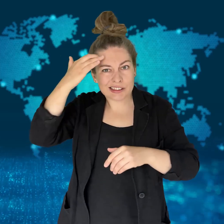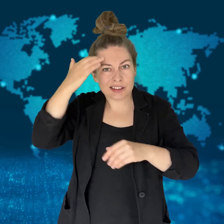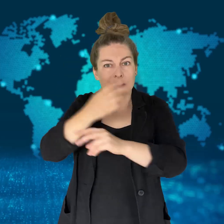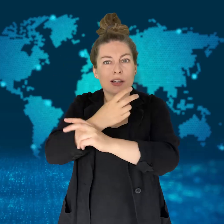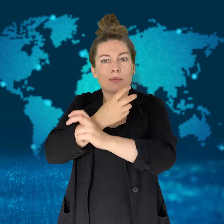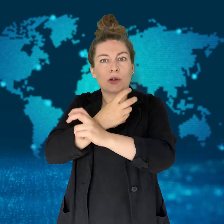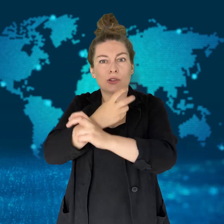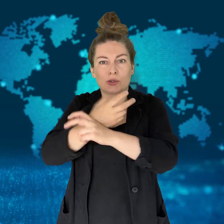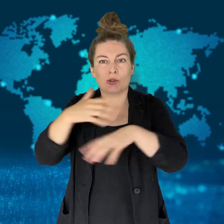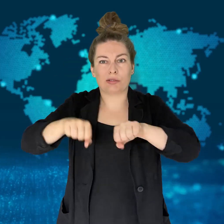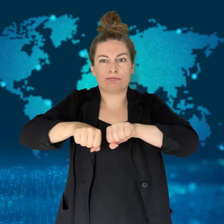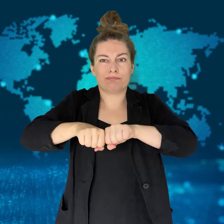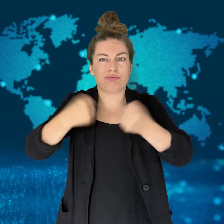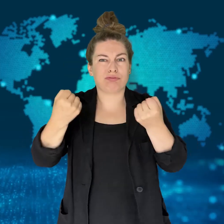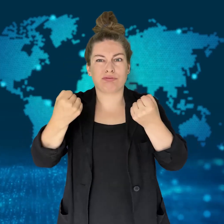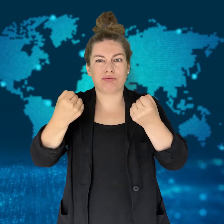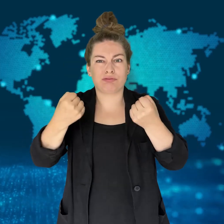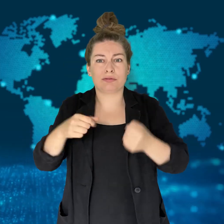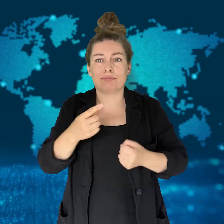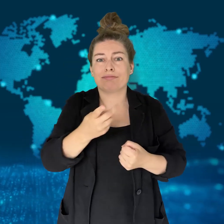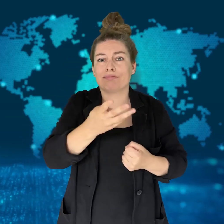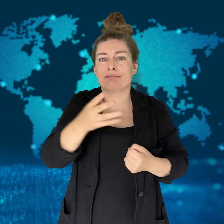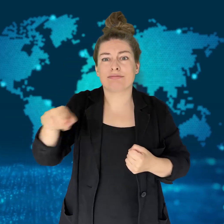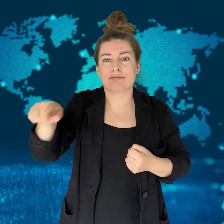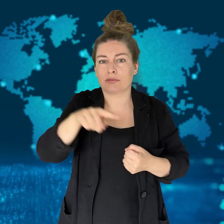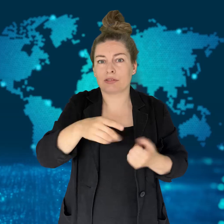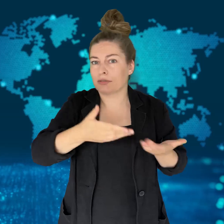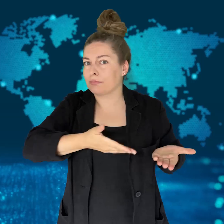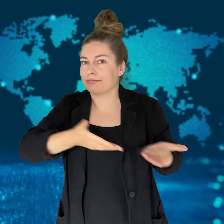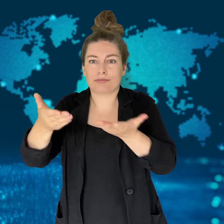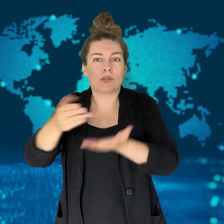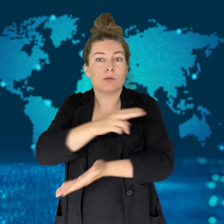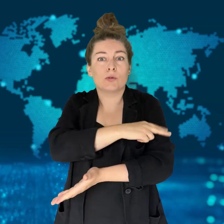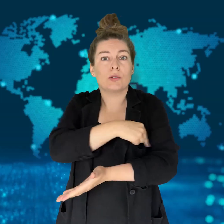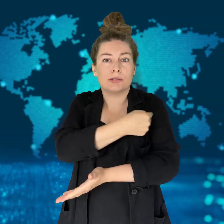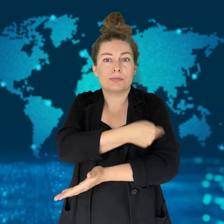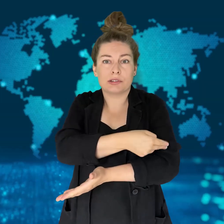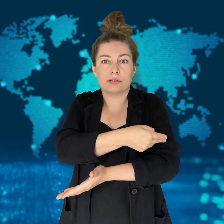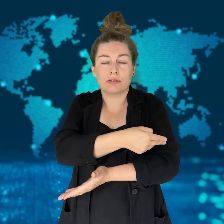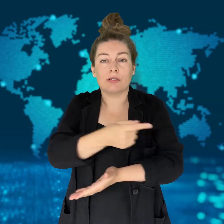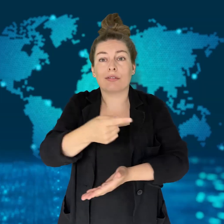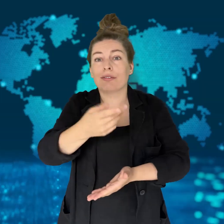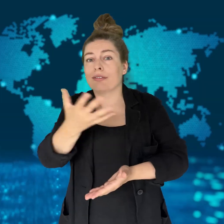set off a third blast at a funeral service. Several people received